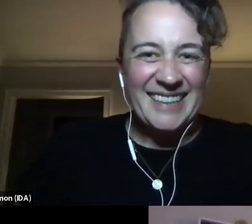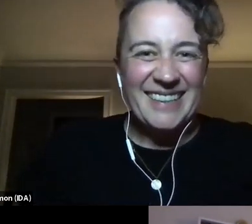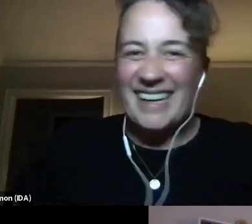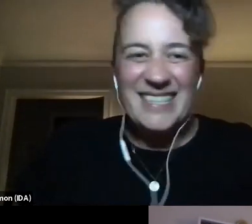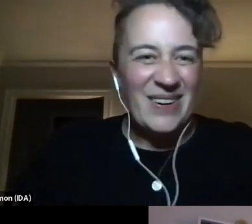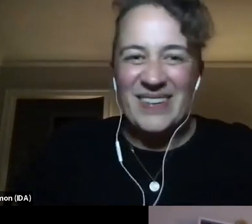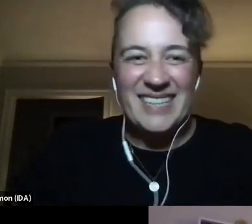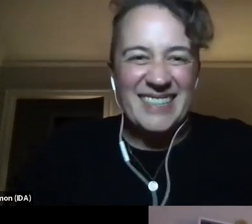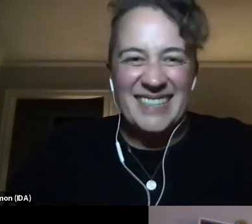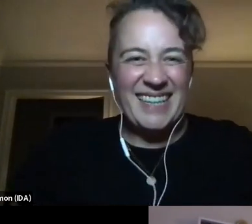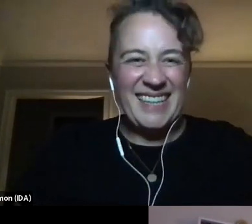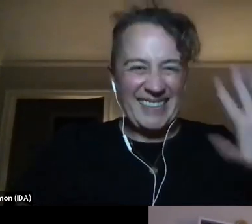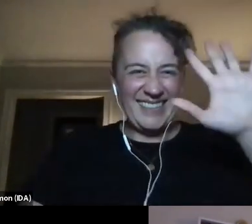This is my mute-- - As always. Hello IDA,